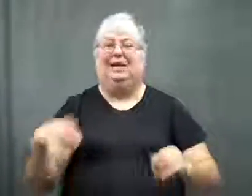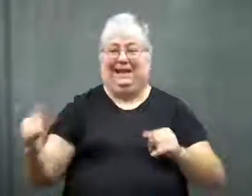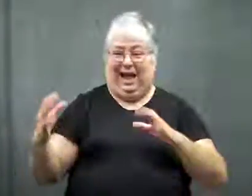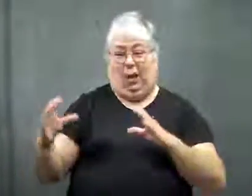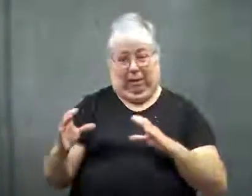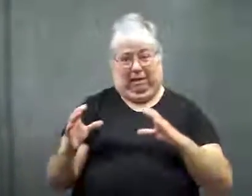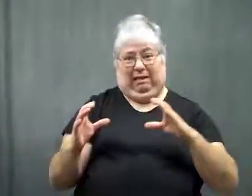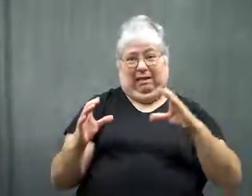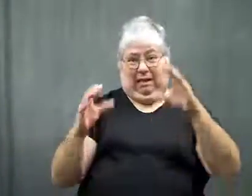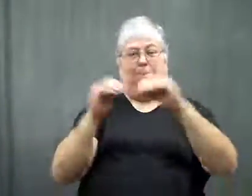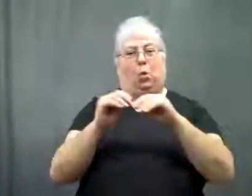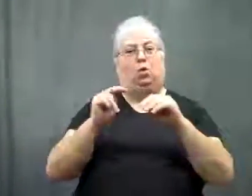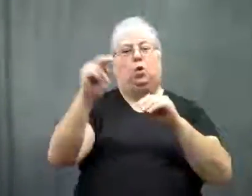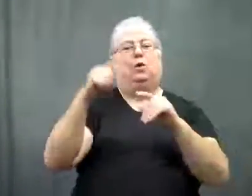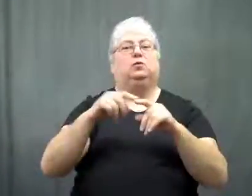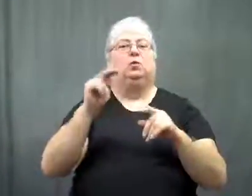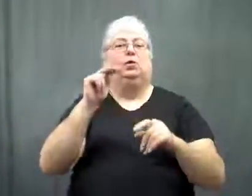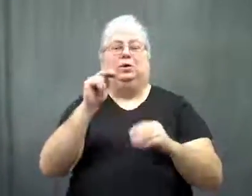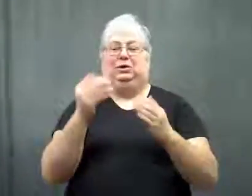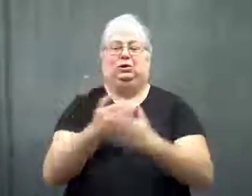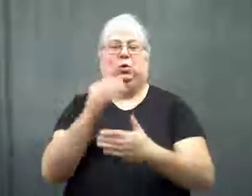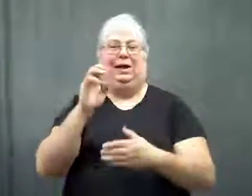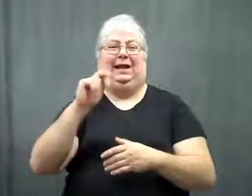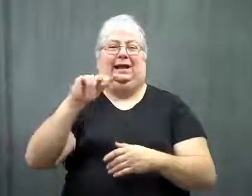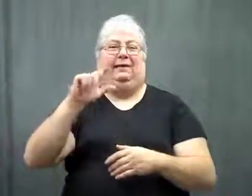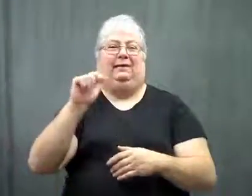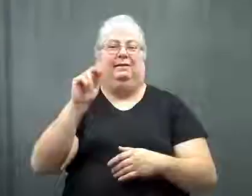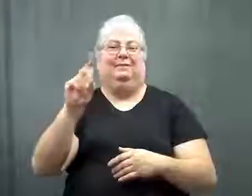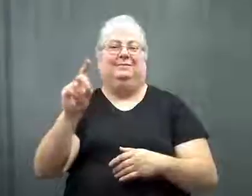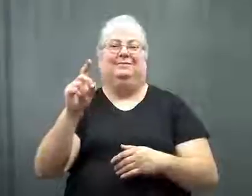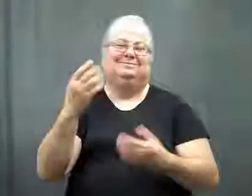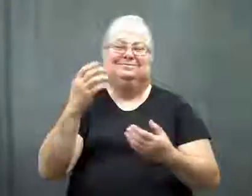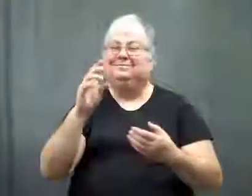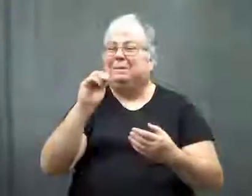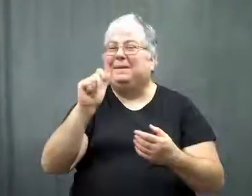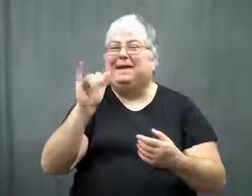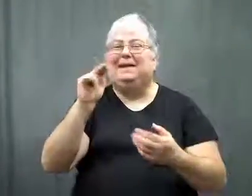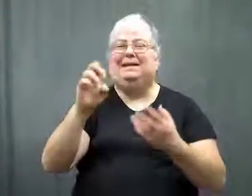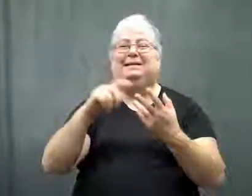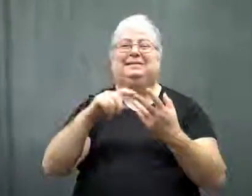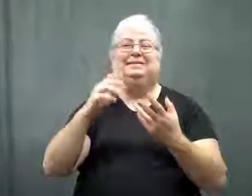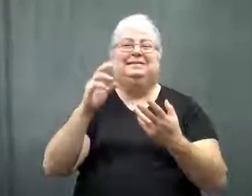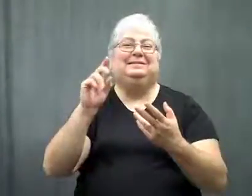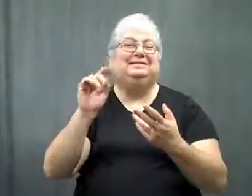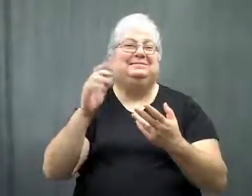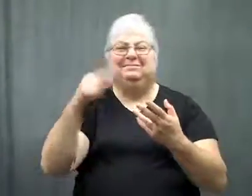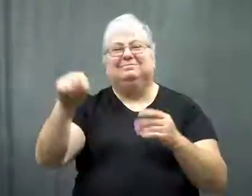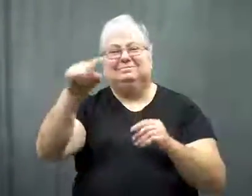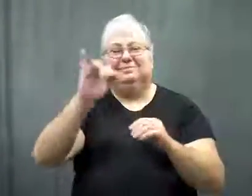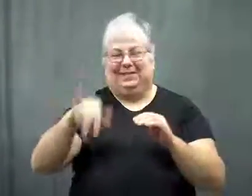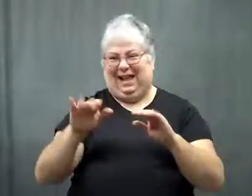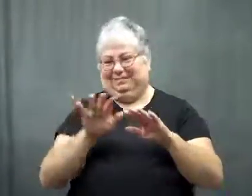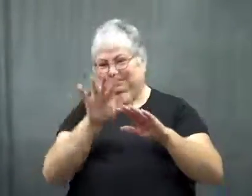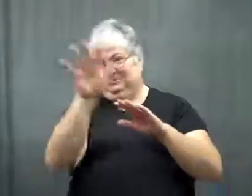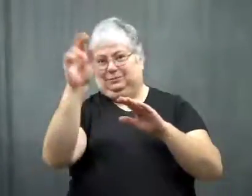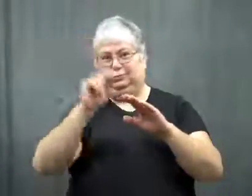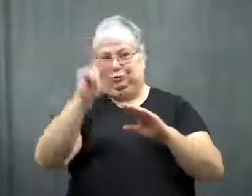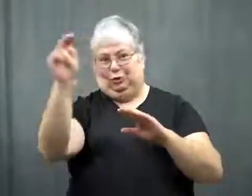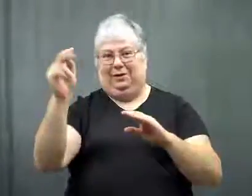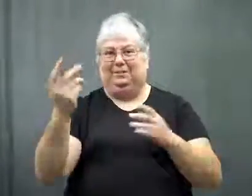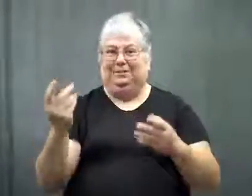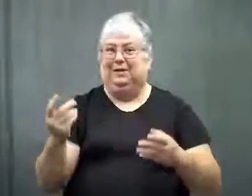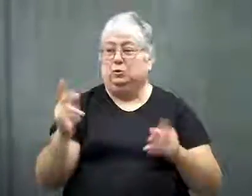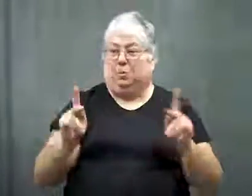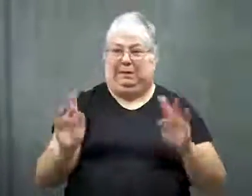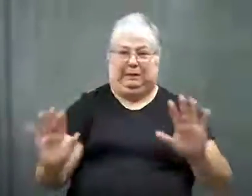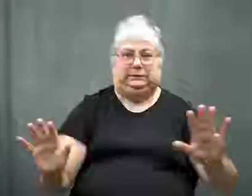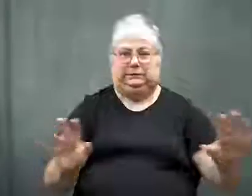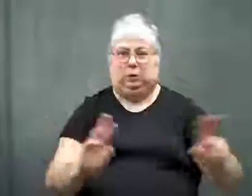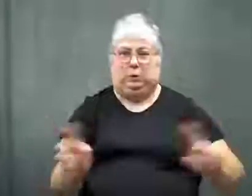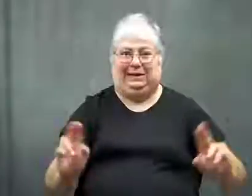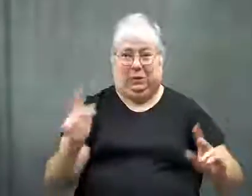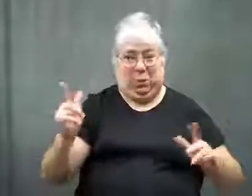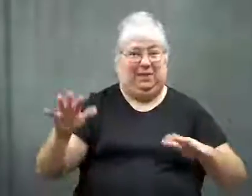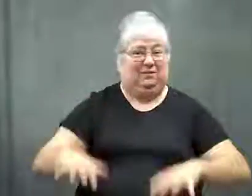Now it's heading toward New England, where Maine and other states are.